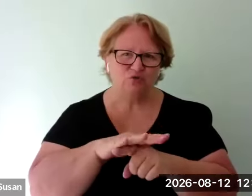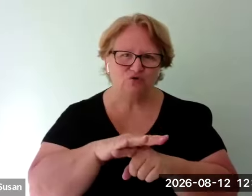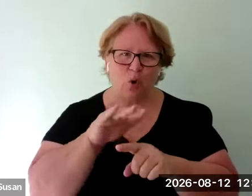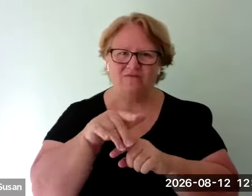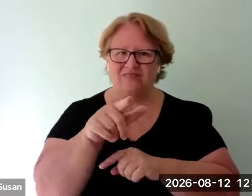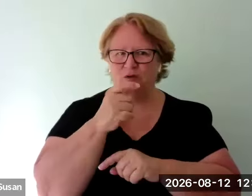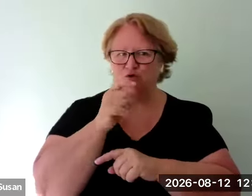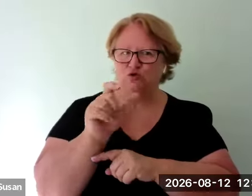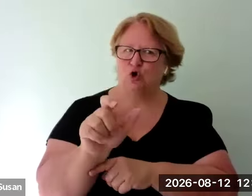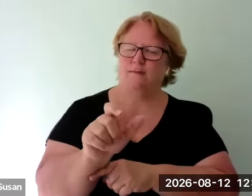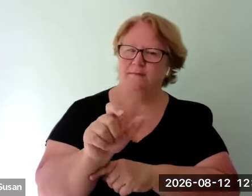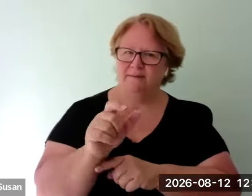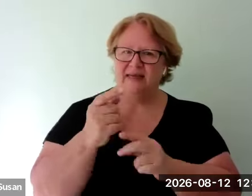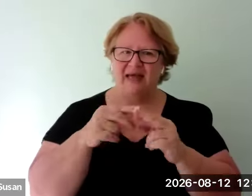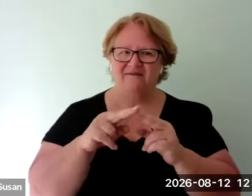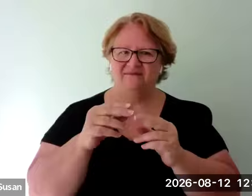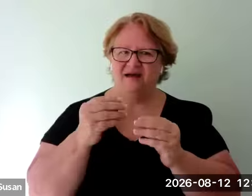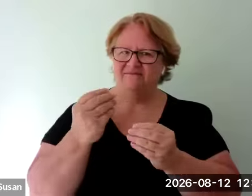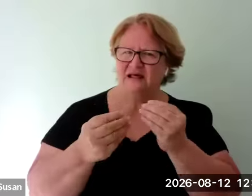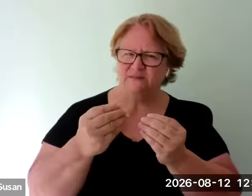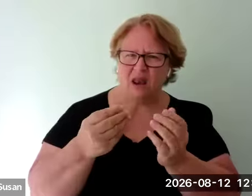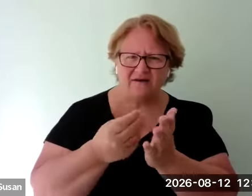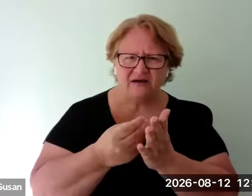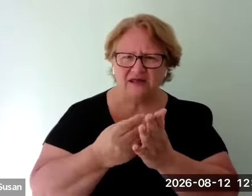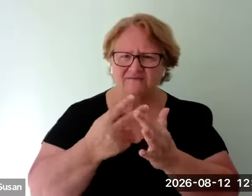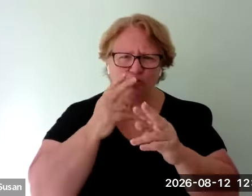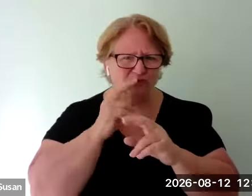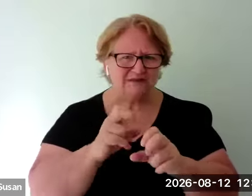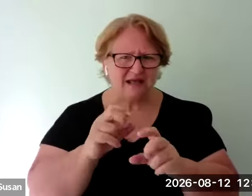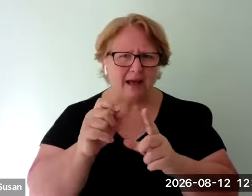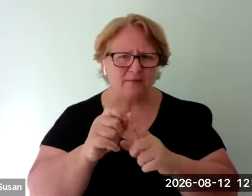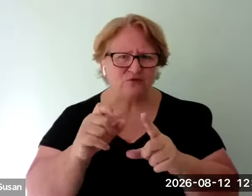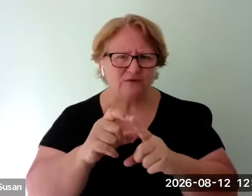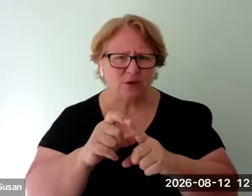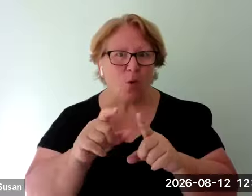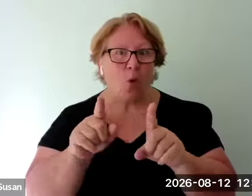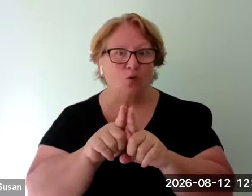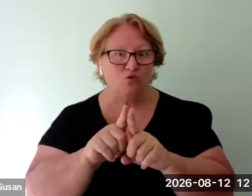arrangements. So I just wanted to note there was some there was a little bit of confusion over that term,